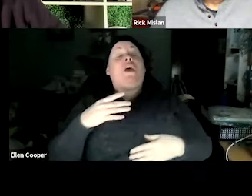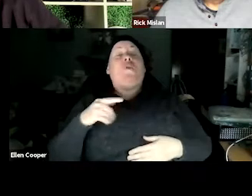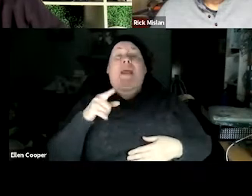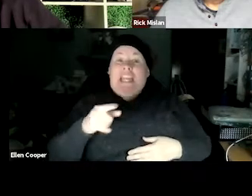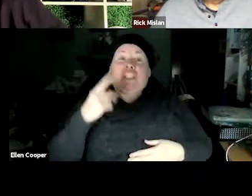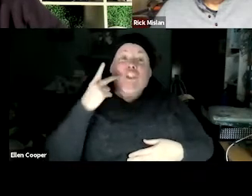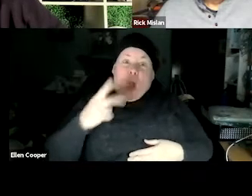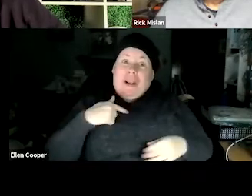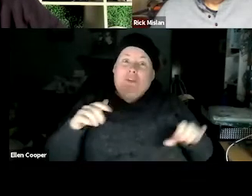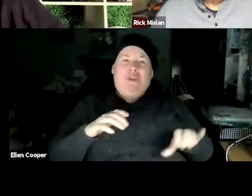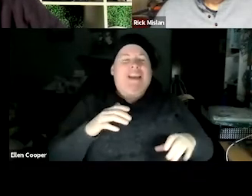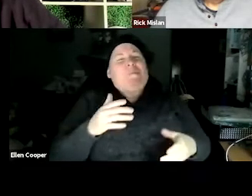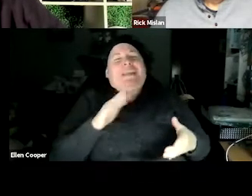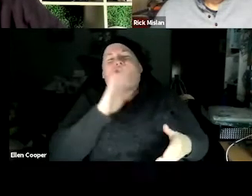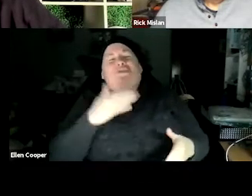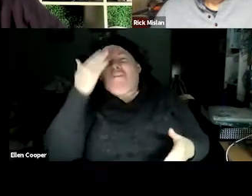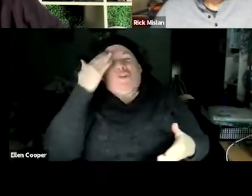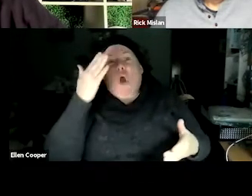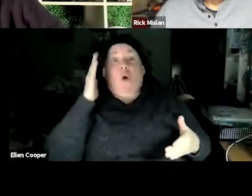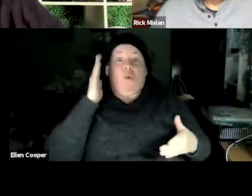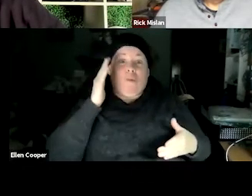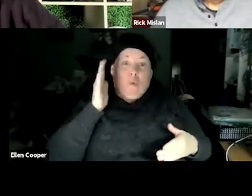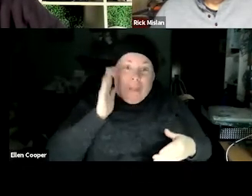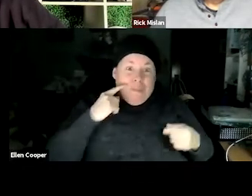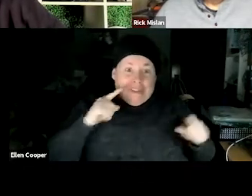you never know if these things are going to work or not, but it really